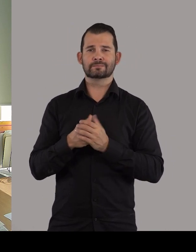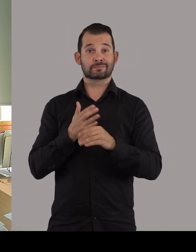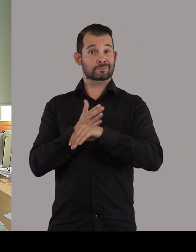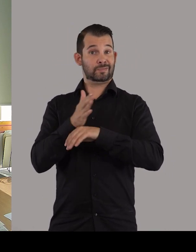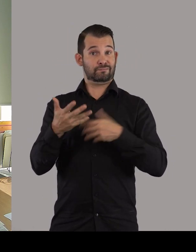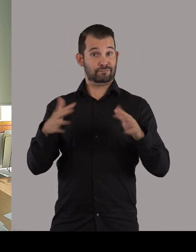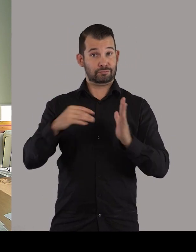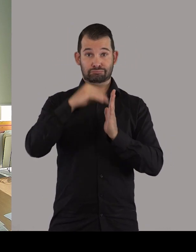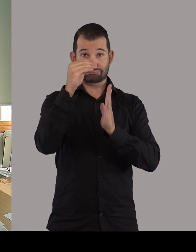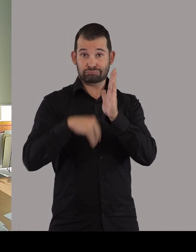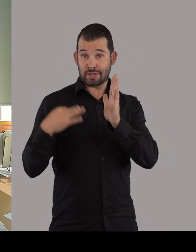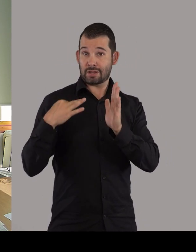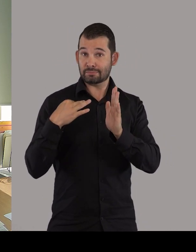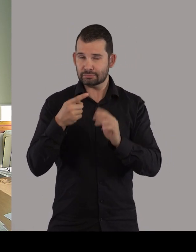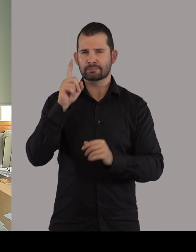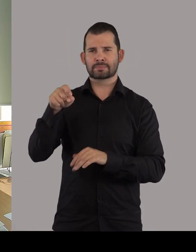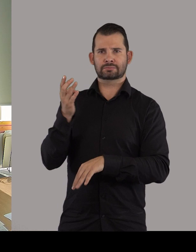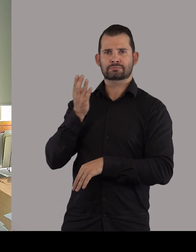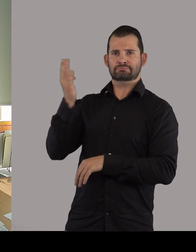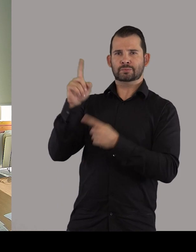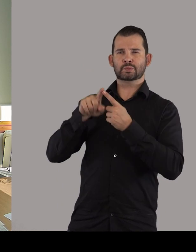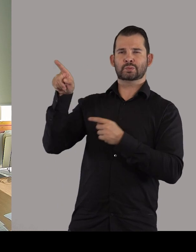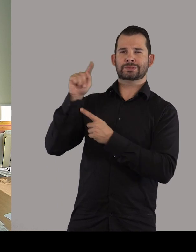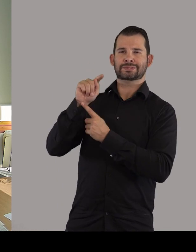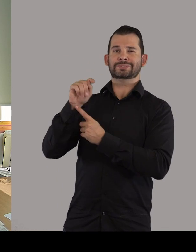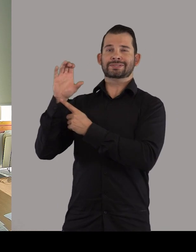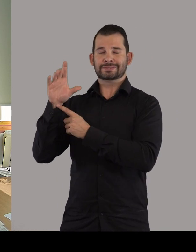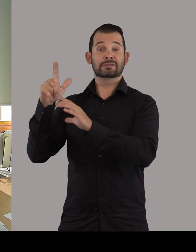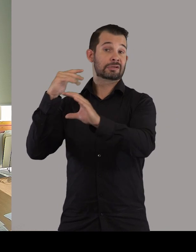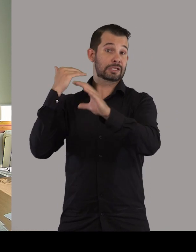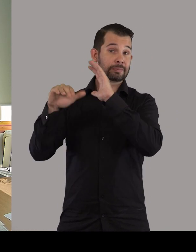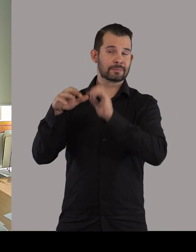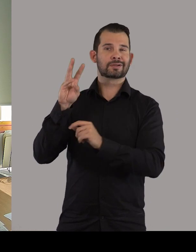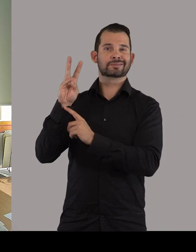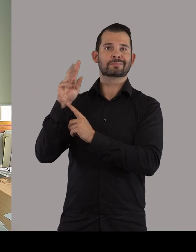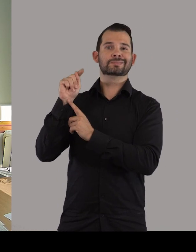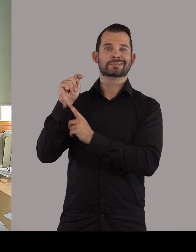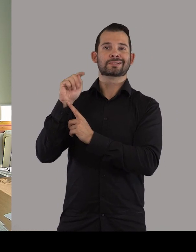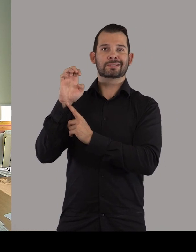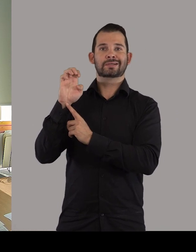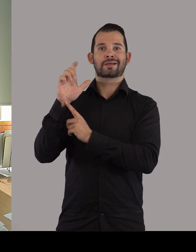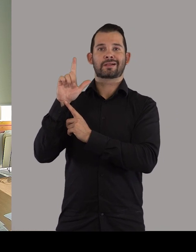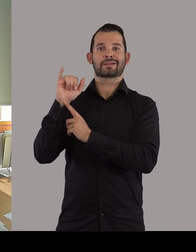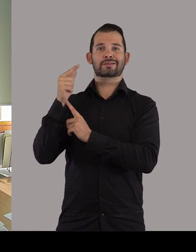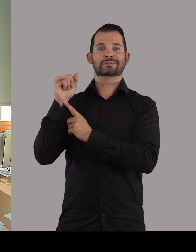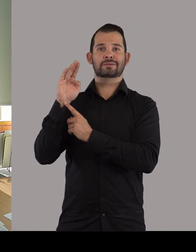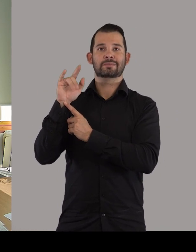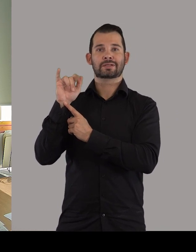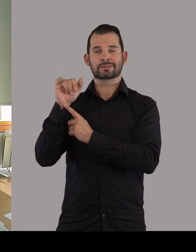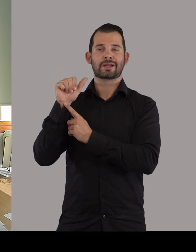After you've filled out your application, you must submit it to the TTC by email at